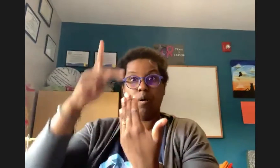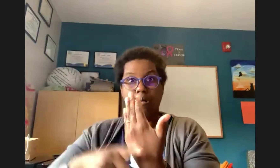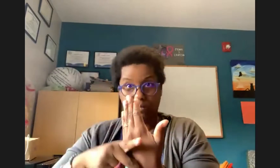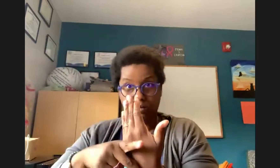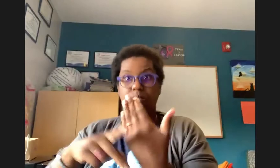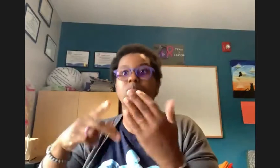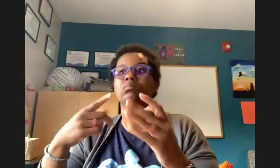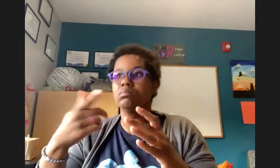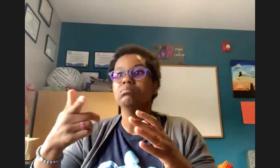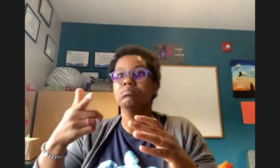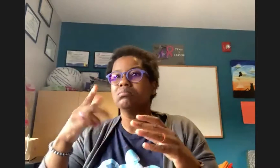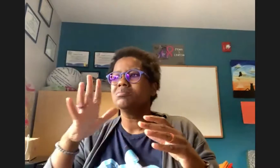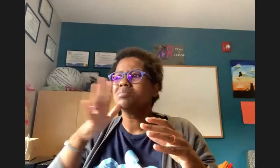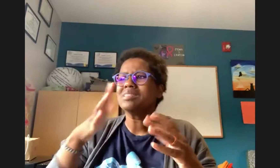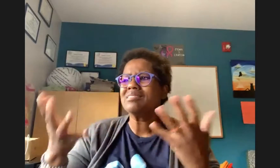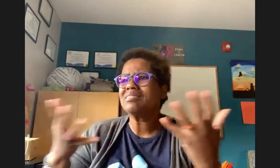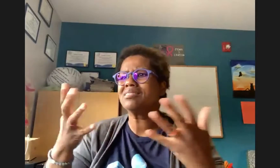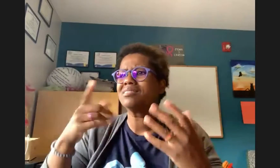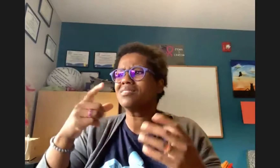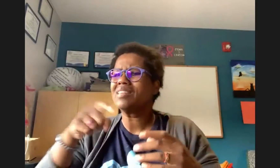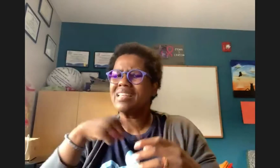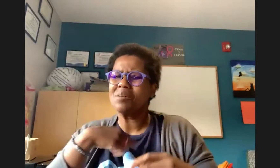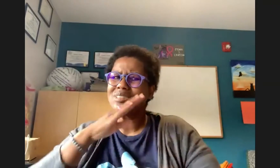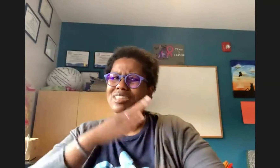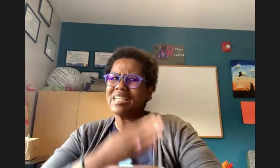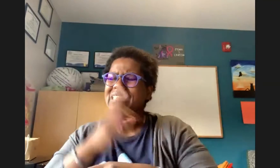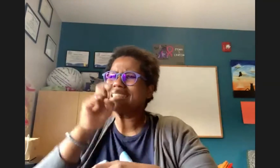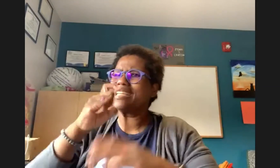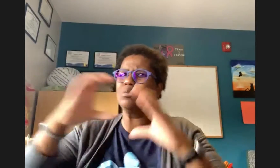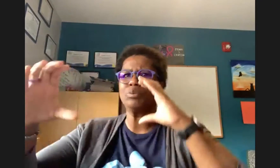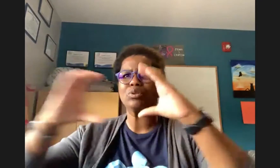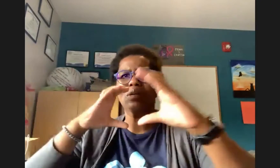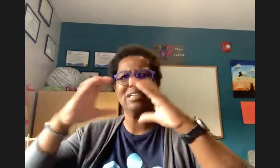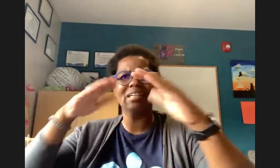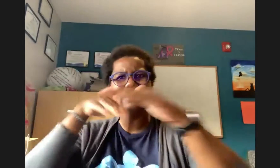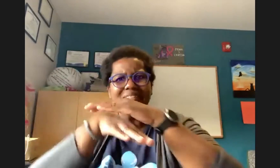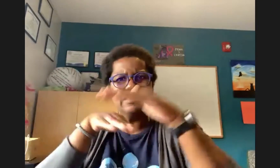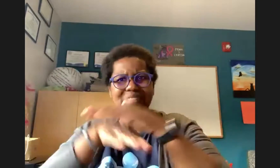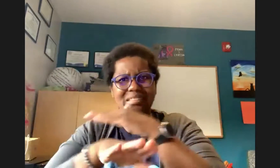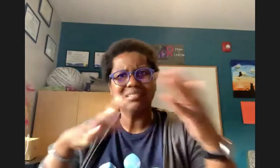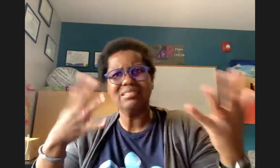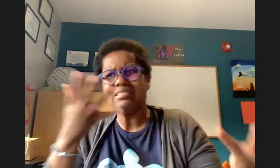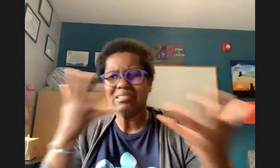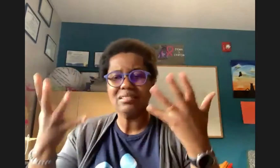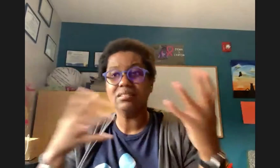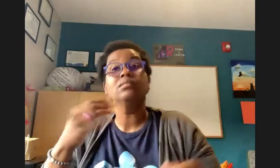She heard about a Deaf program there. She said, "My daughter really needs communication access."